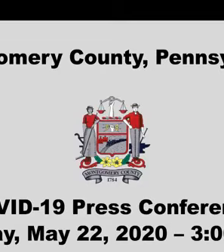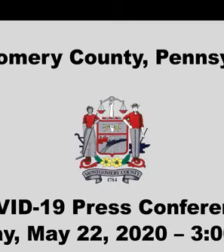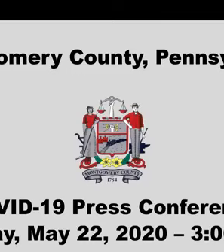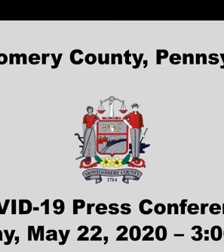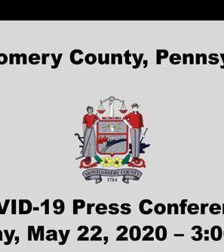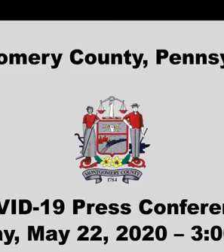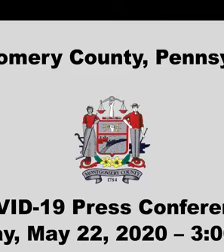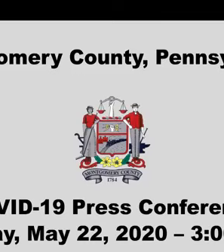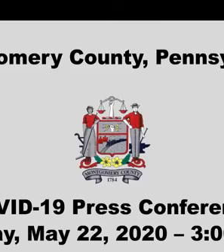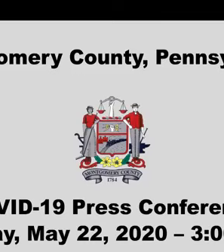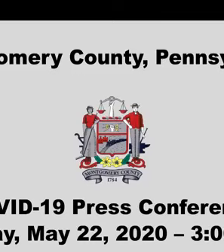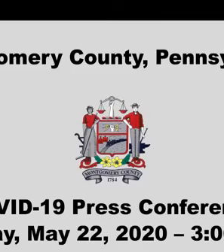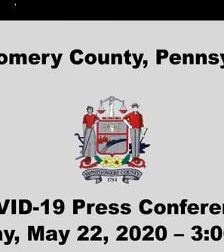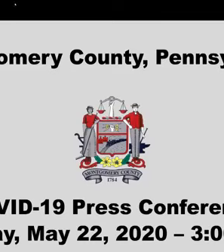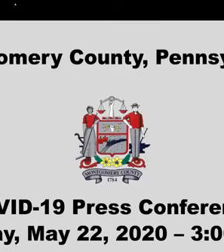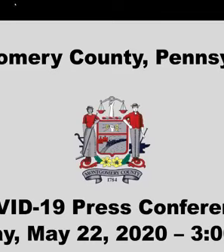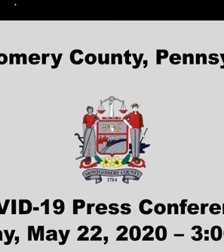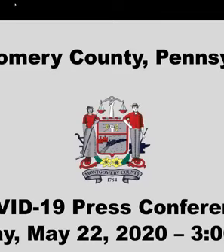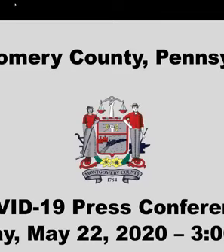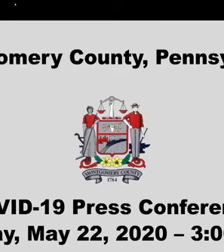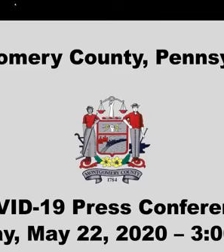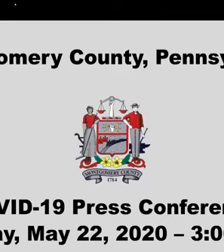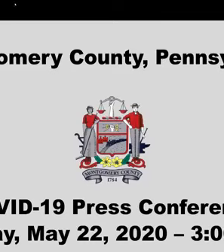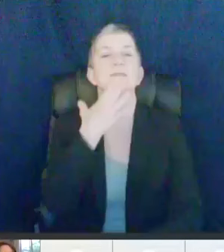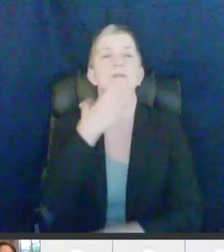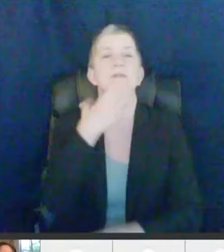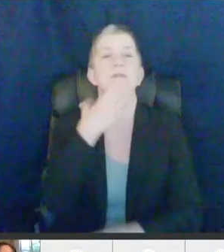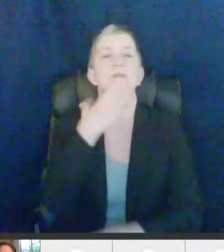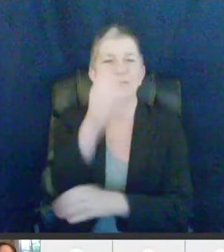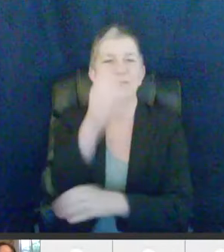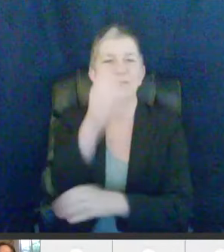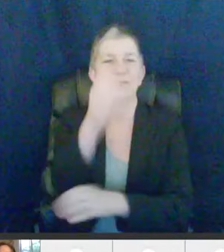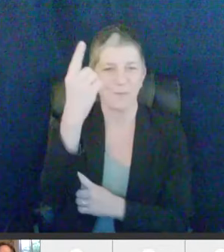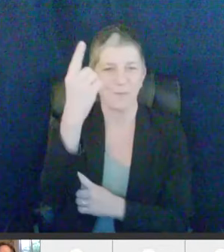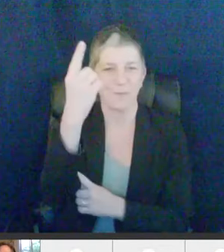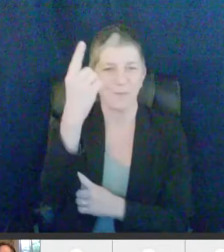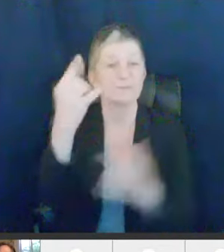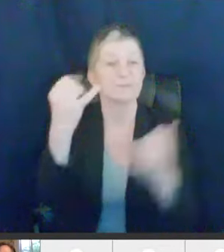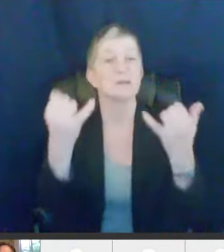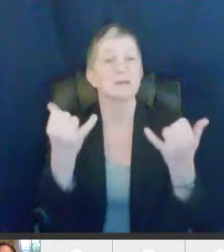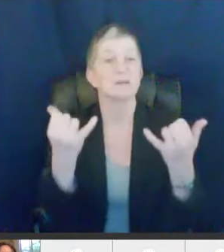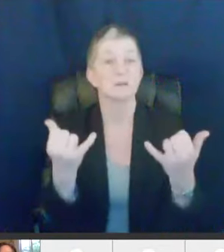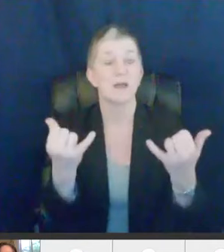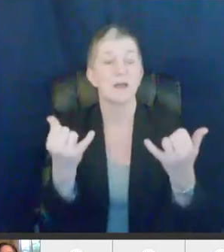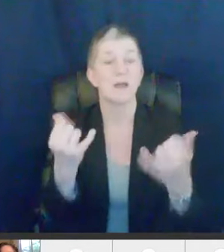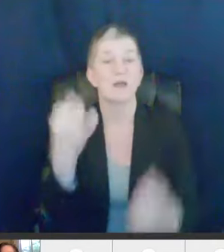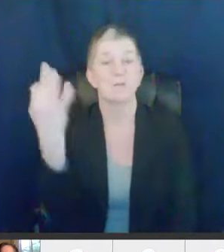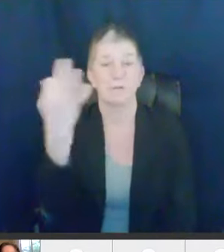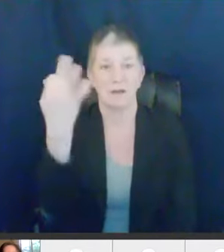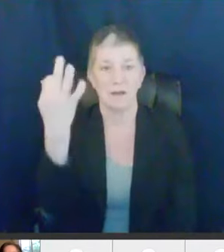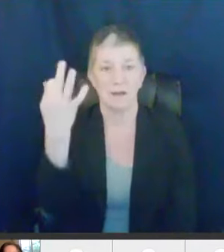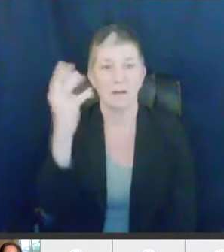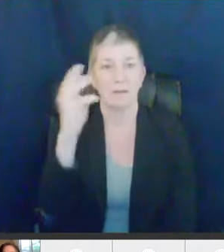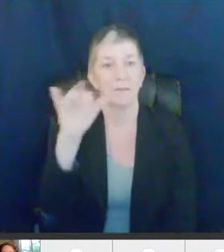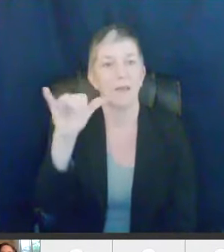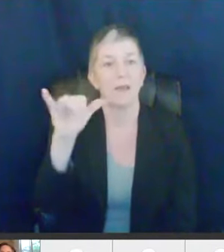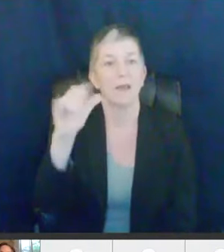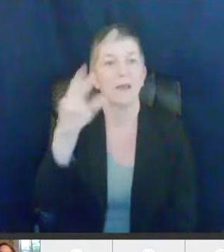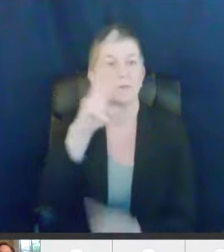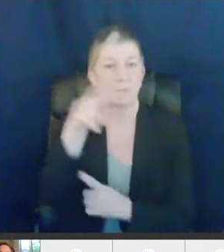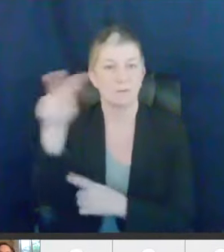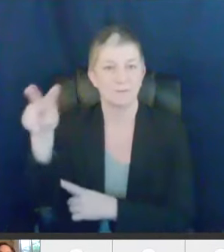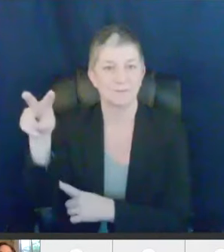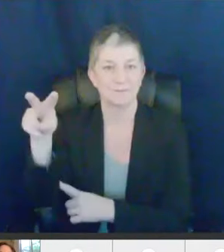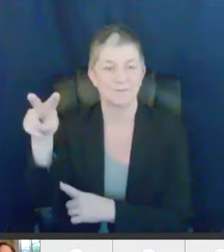good afternoon everyone today is Friday May the 22nd and this is Dr. Val Arkoosh